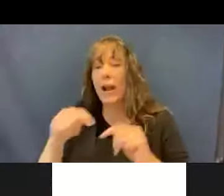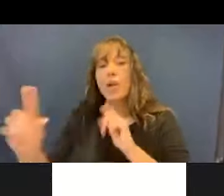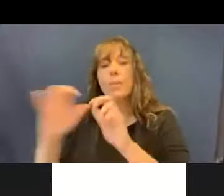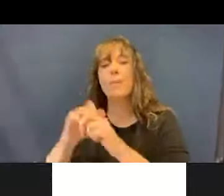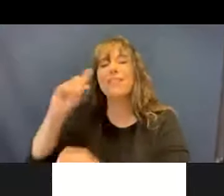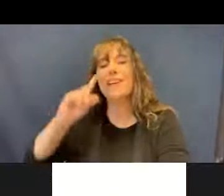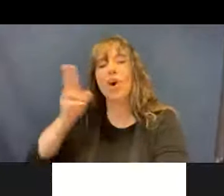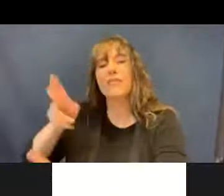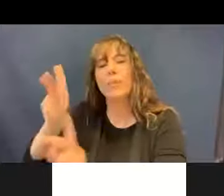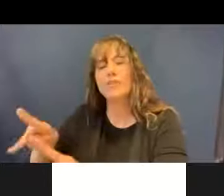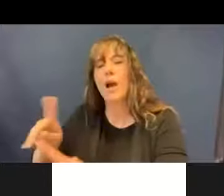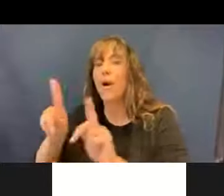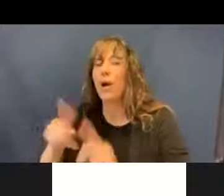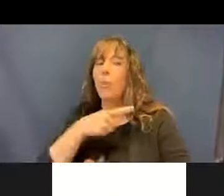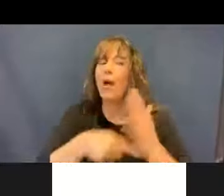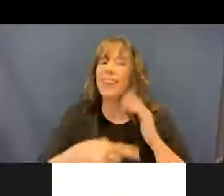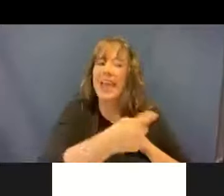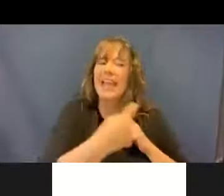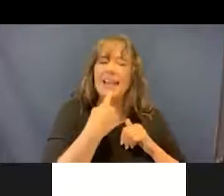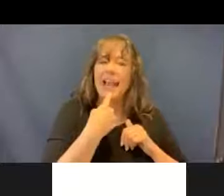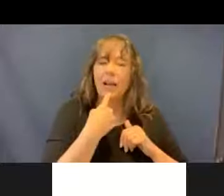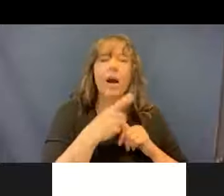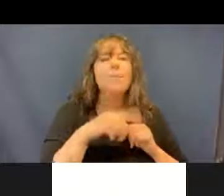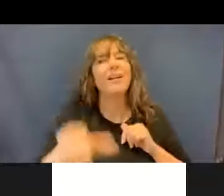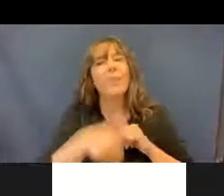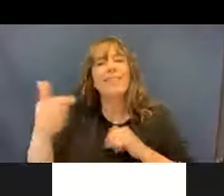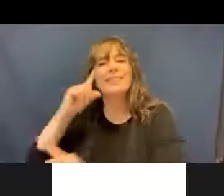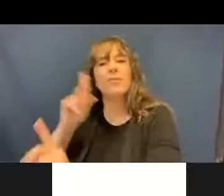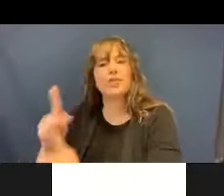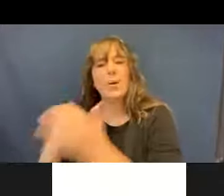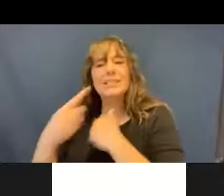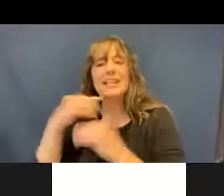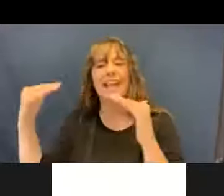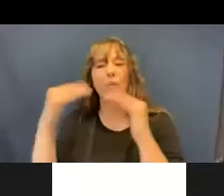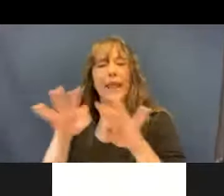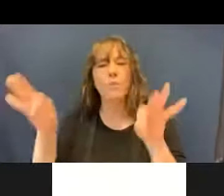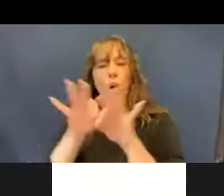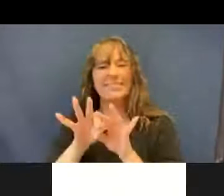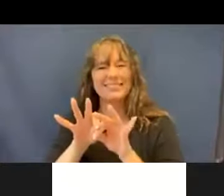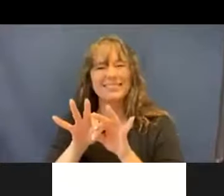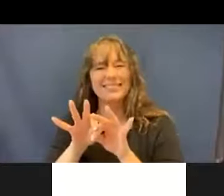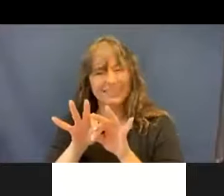what they have to say is just as important. There was actually a discussion on a DVM moms